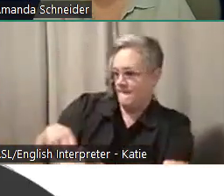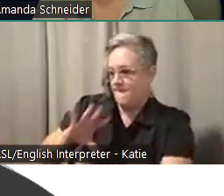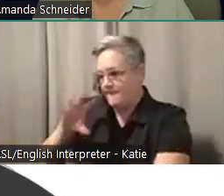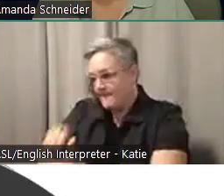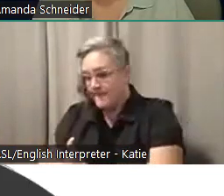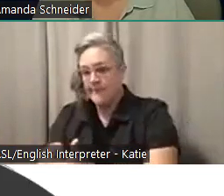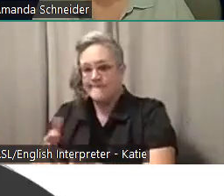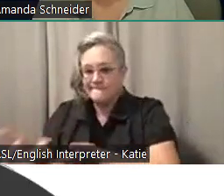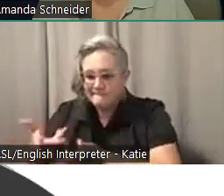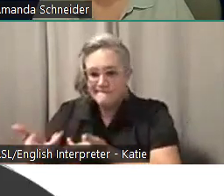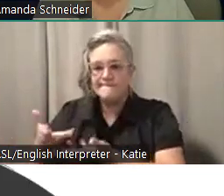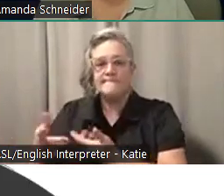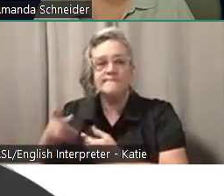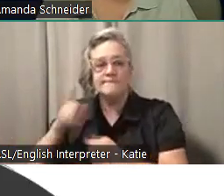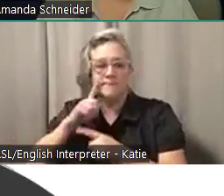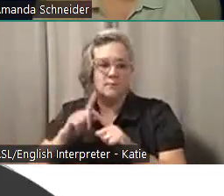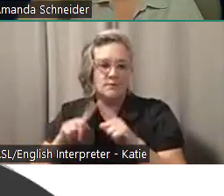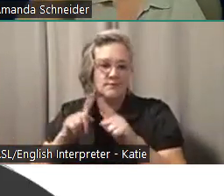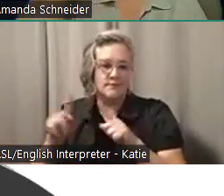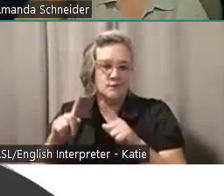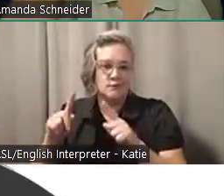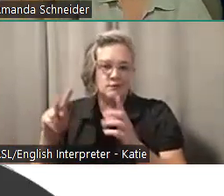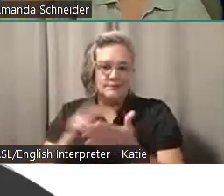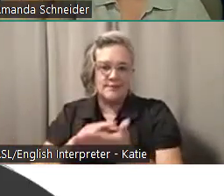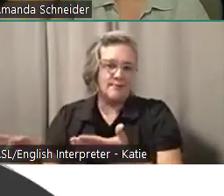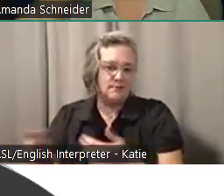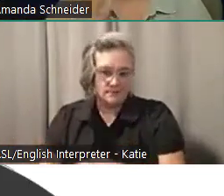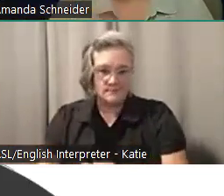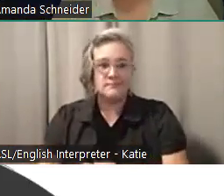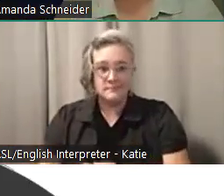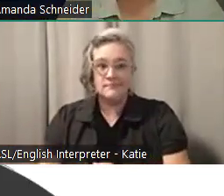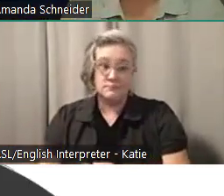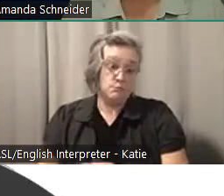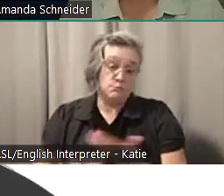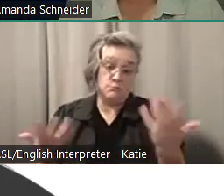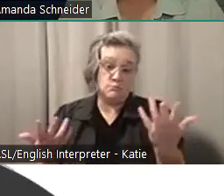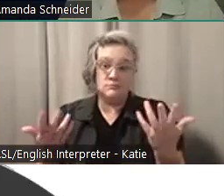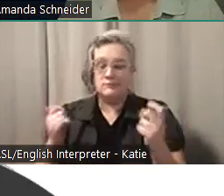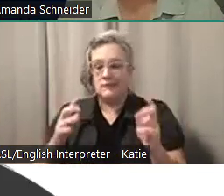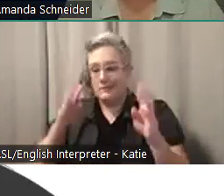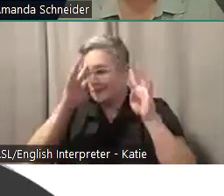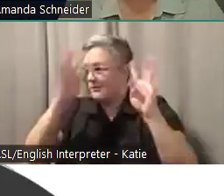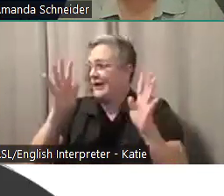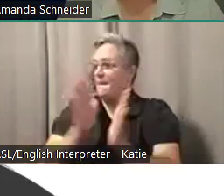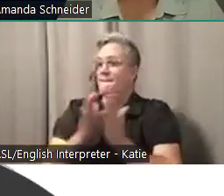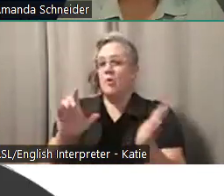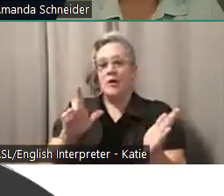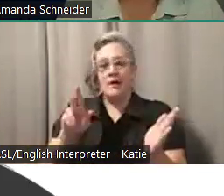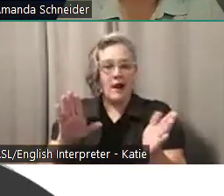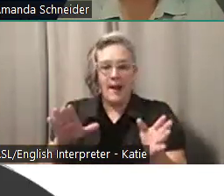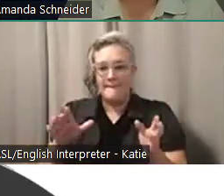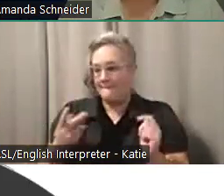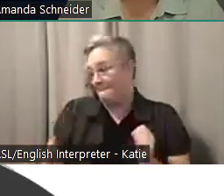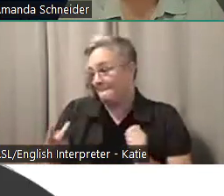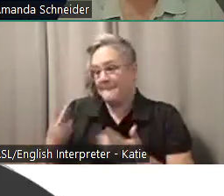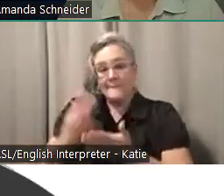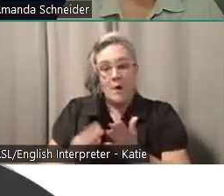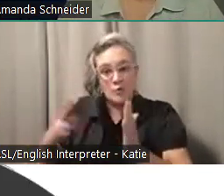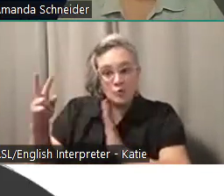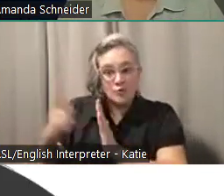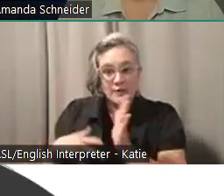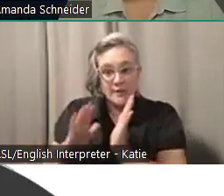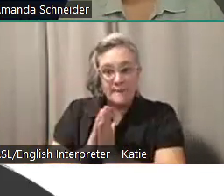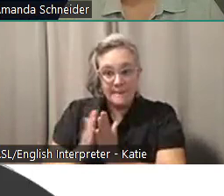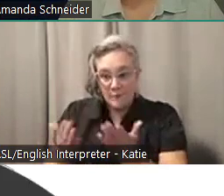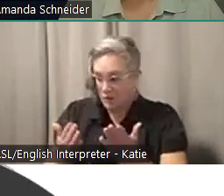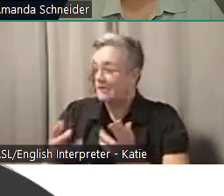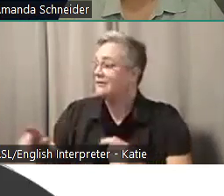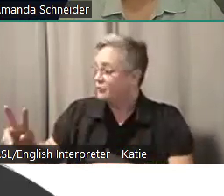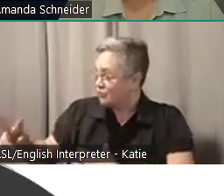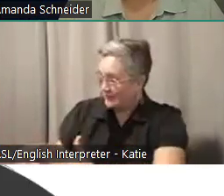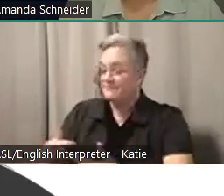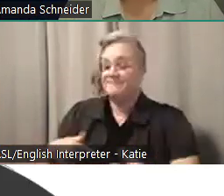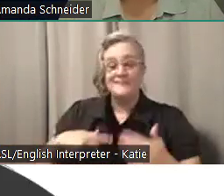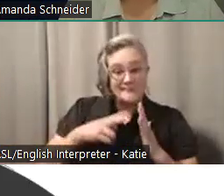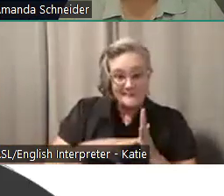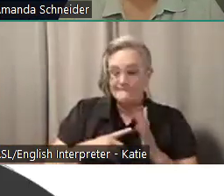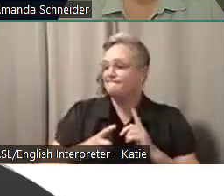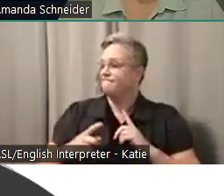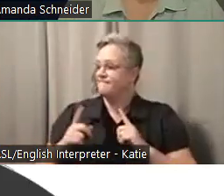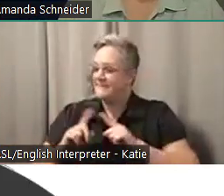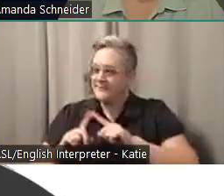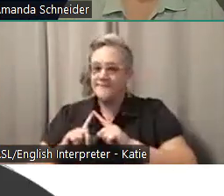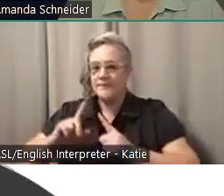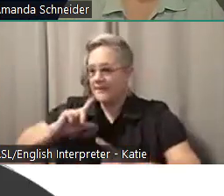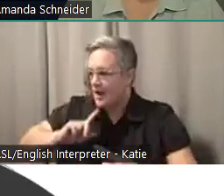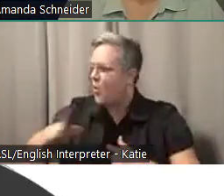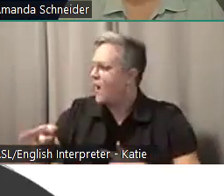about different, um, text. So, maybe that's creating a little book club at home, that you're both reading the book independently, and then you have some conversations at different points. Um…